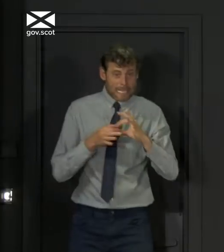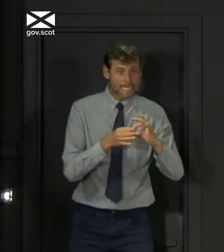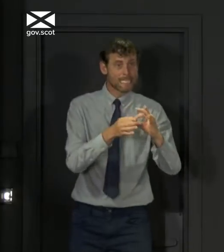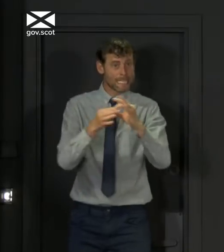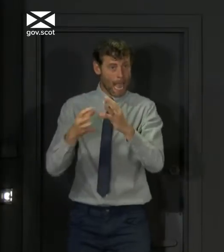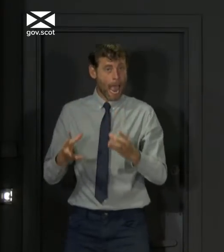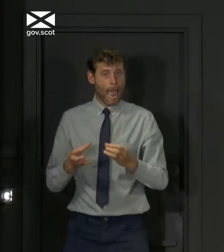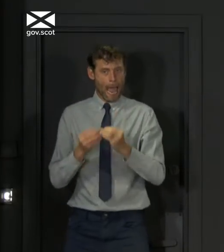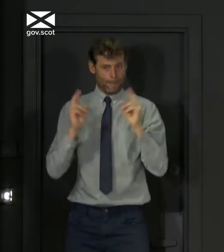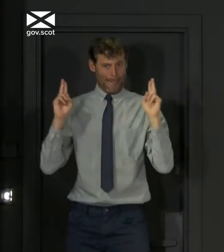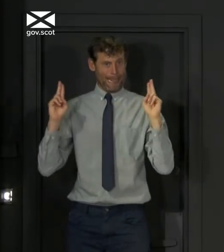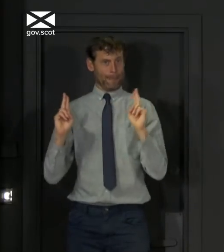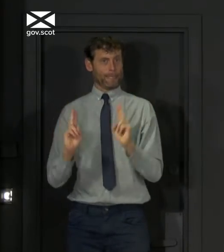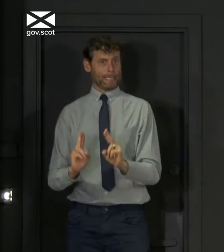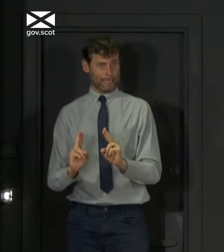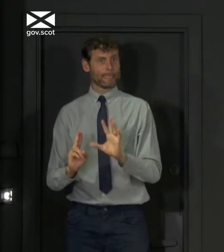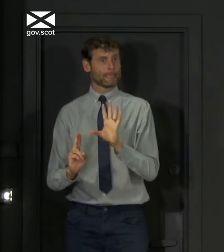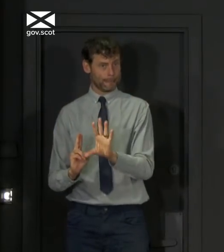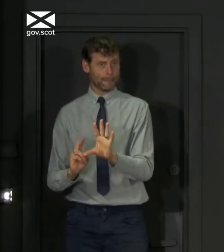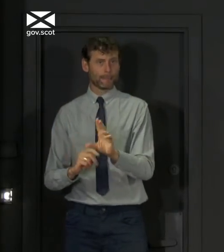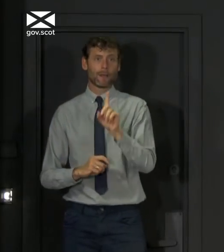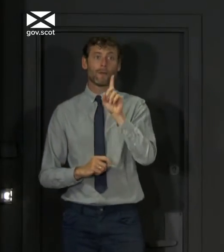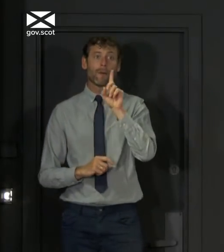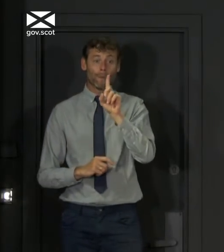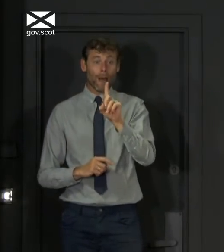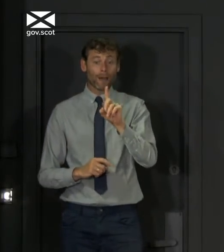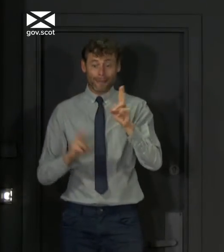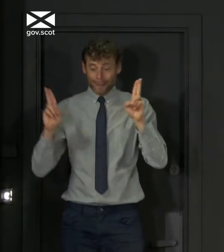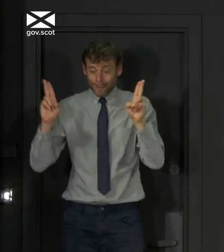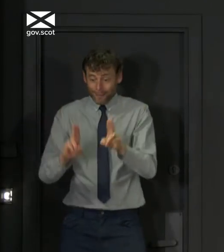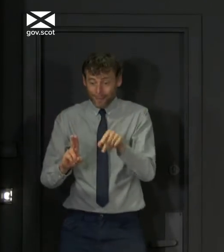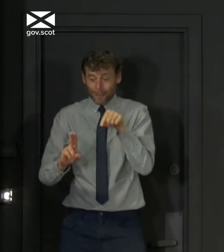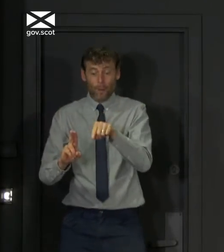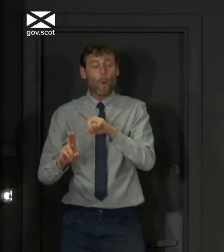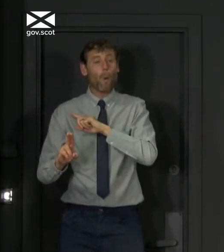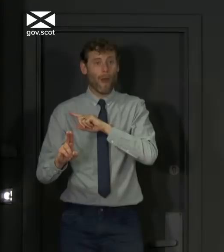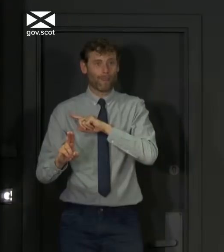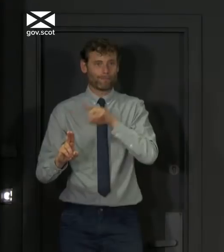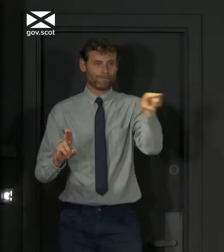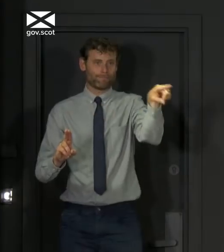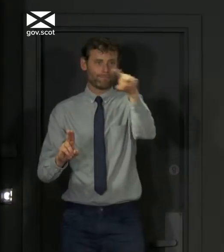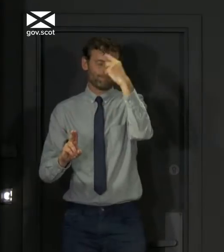that. But it has only been possible because the vast majority of us have stuck to the rules.